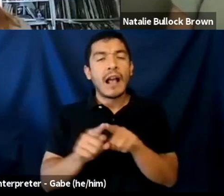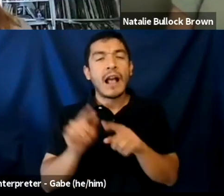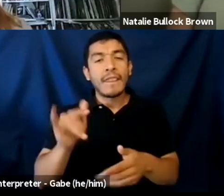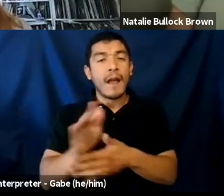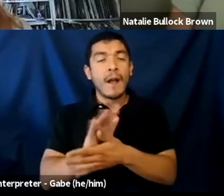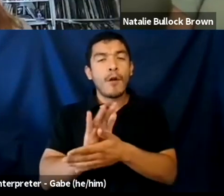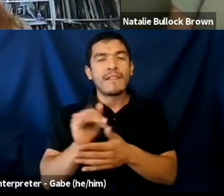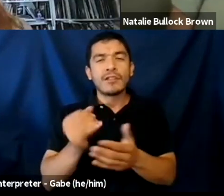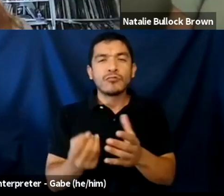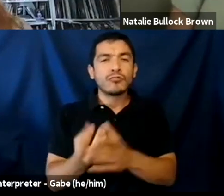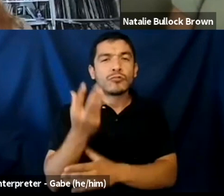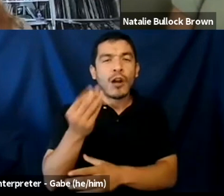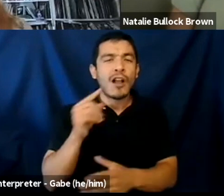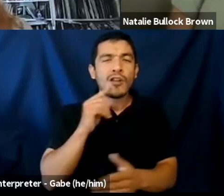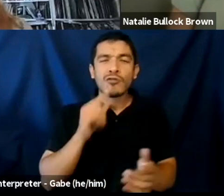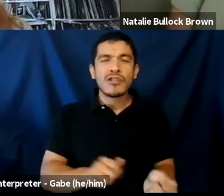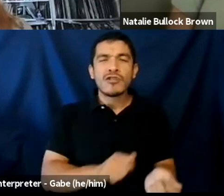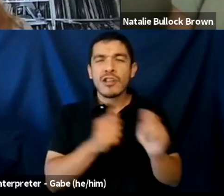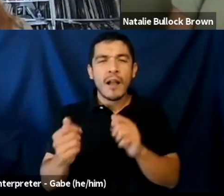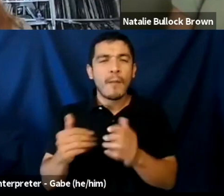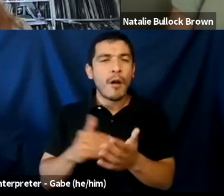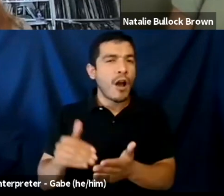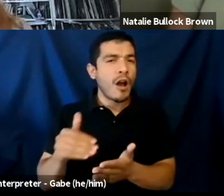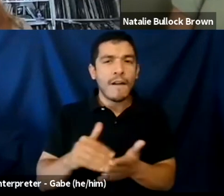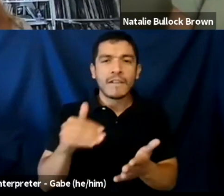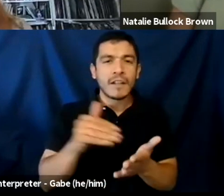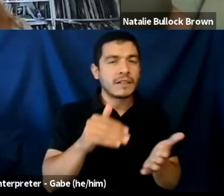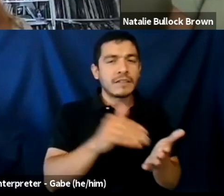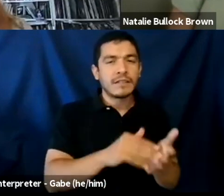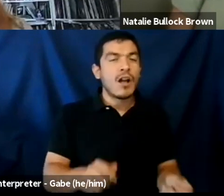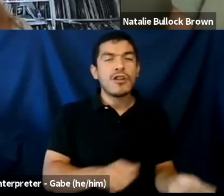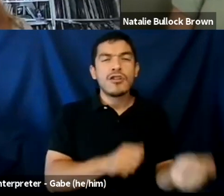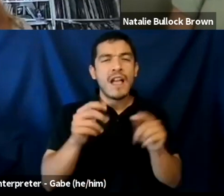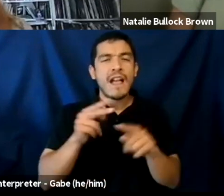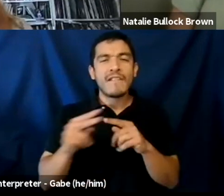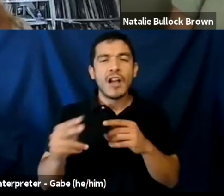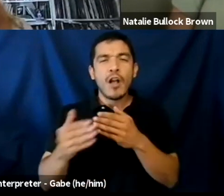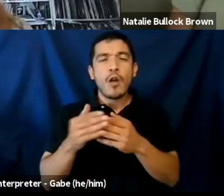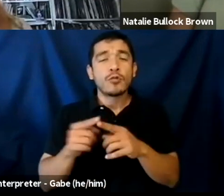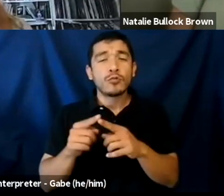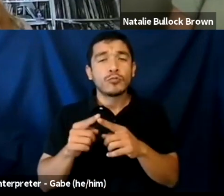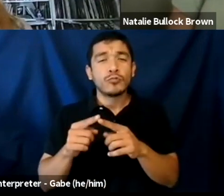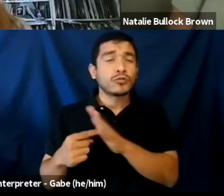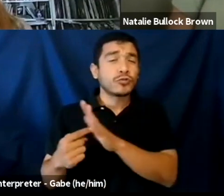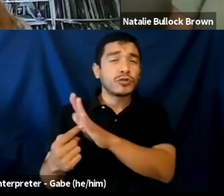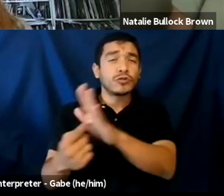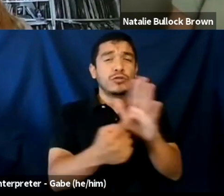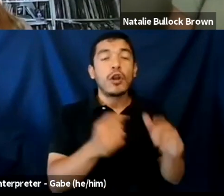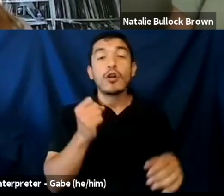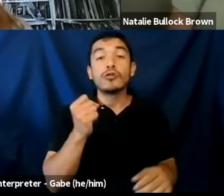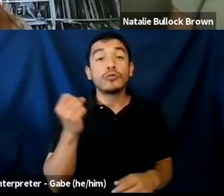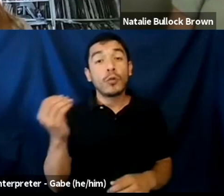and it's changing often right up in, I mean, it's changing very close to air. And so, incorporating...